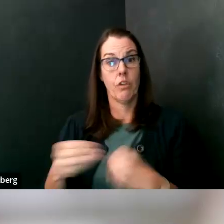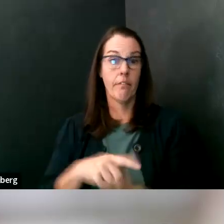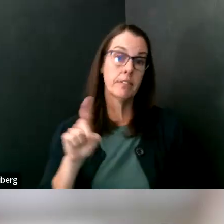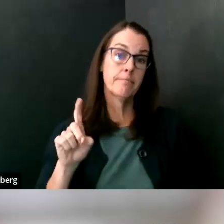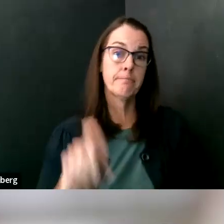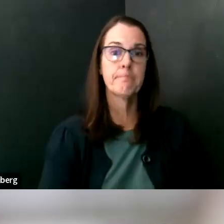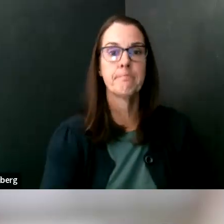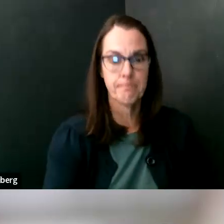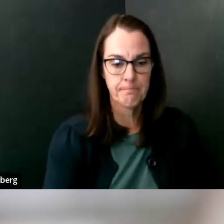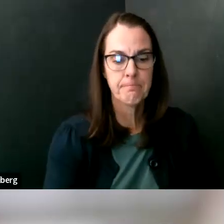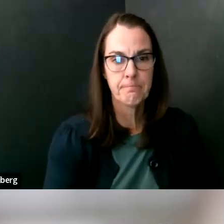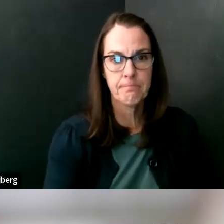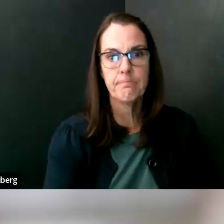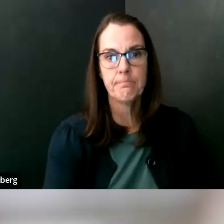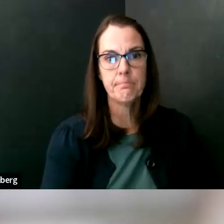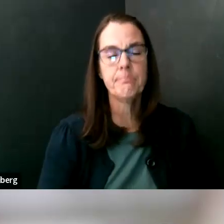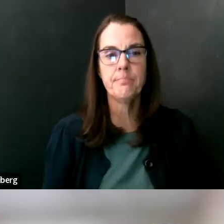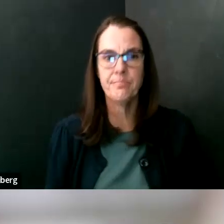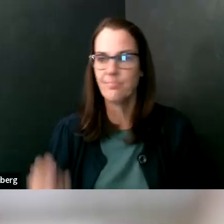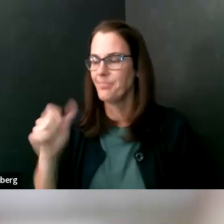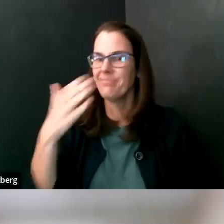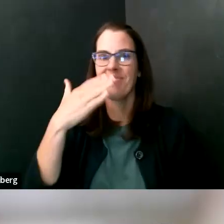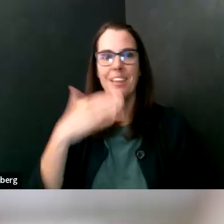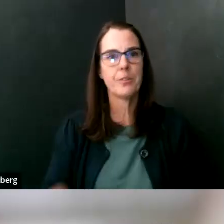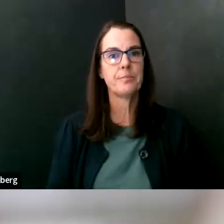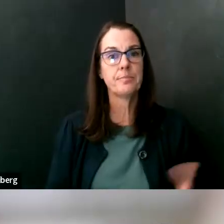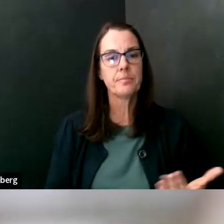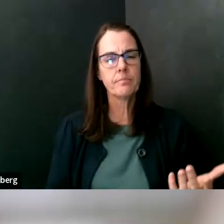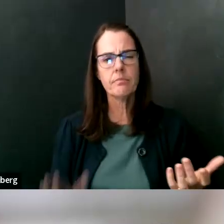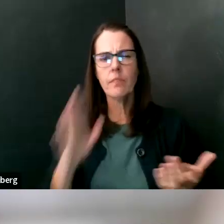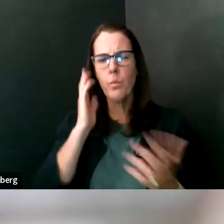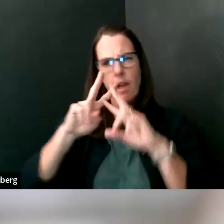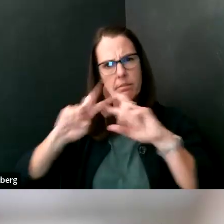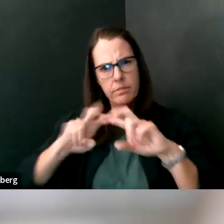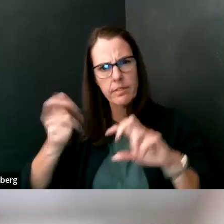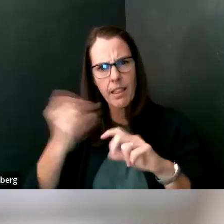Yeah, thank you. Um uh and we could certainly look more into what what specifically was happening in